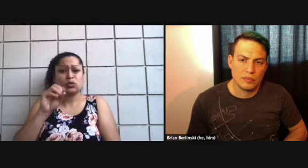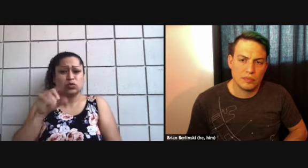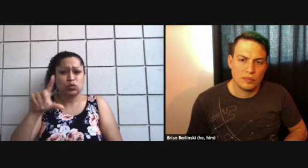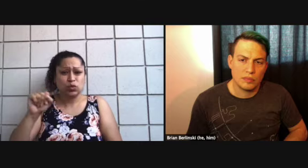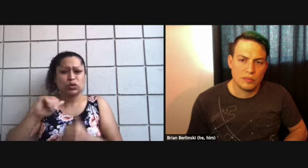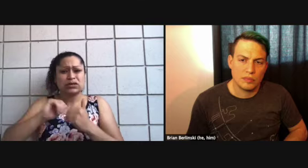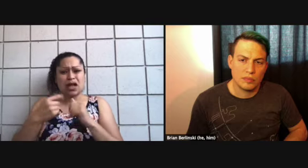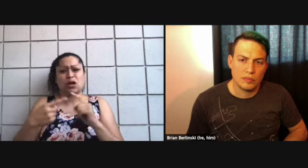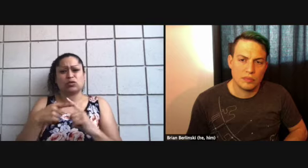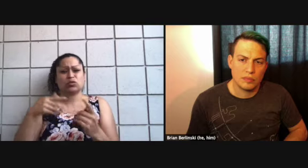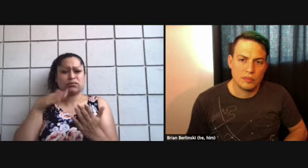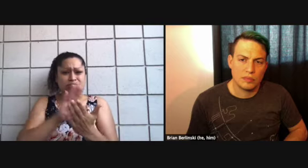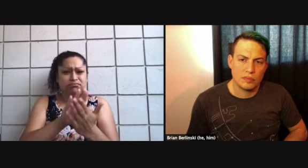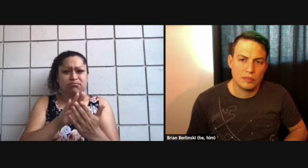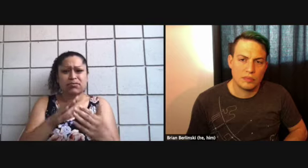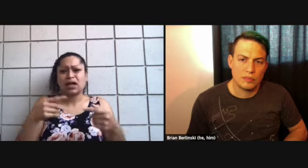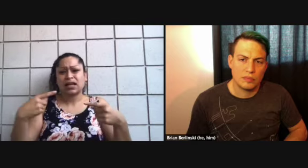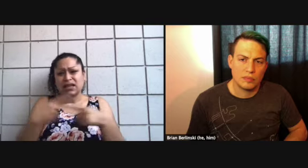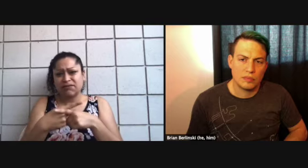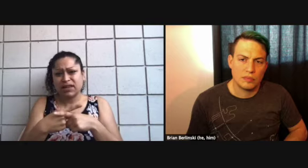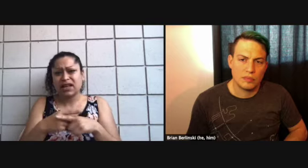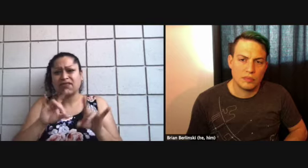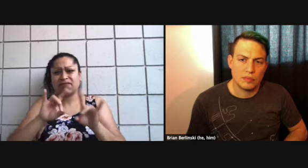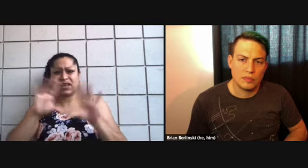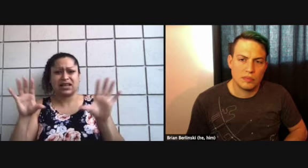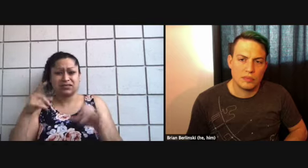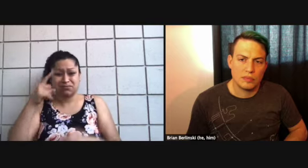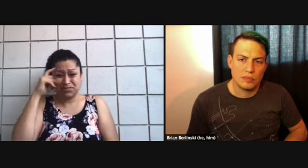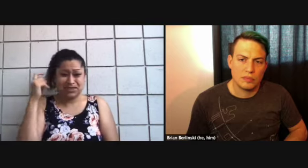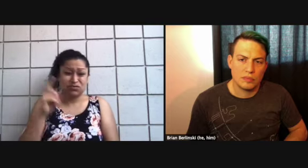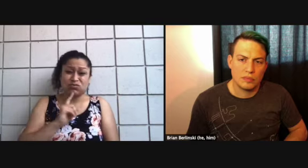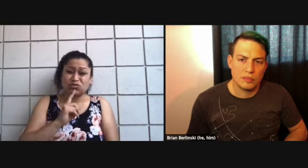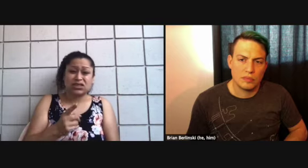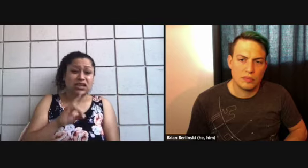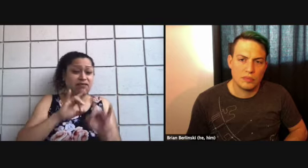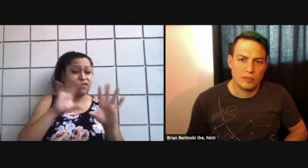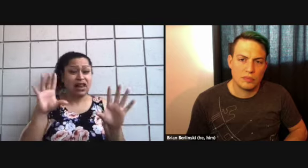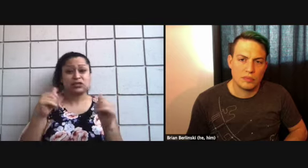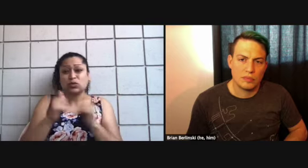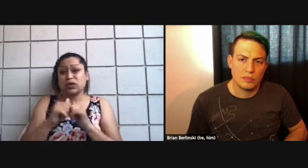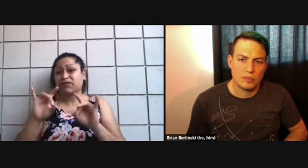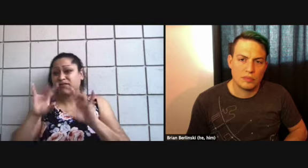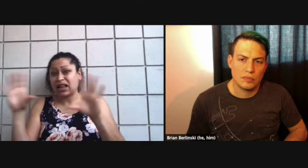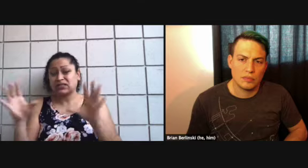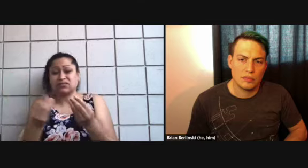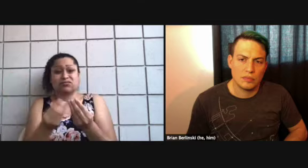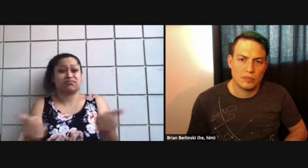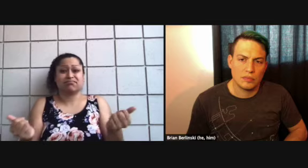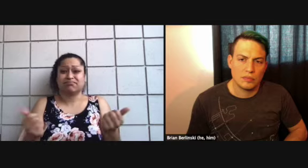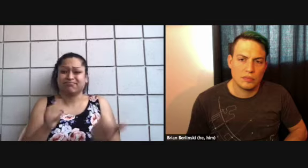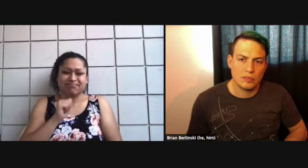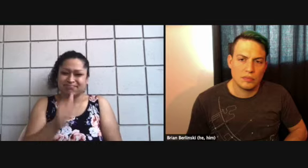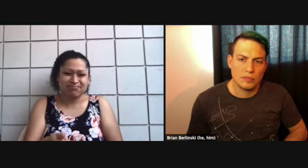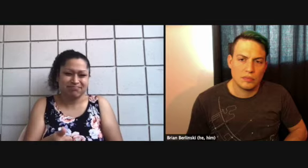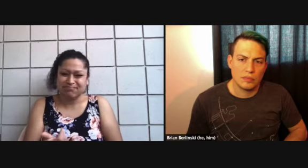to develop the tools of addressing conflicts and the presence of violence. In fact, to address violence by causing more violence doesn't solve the issue.